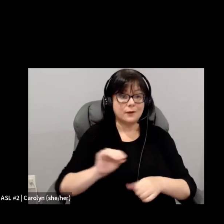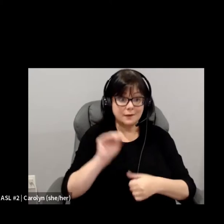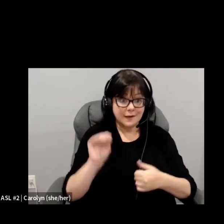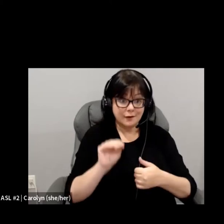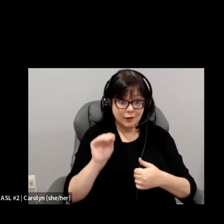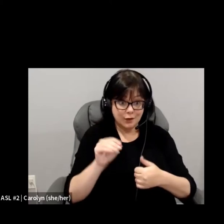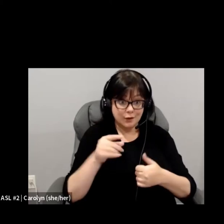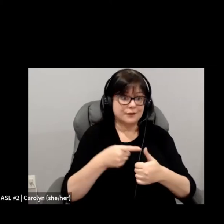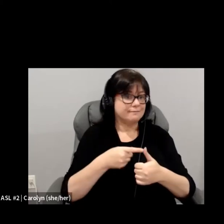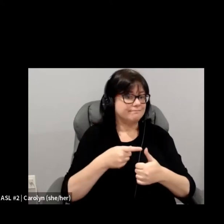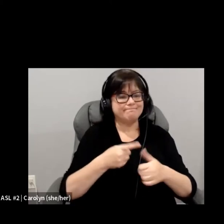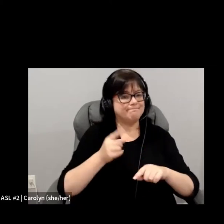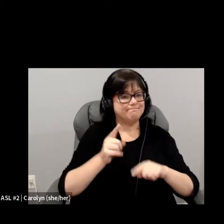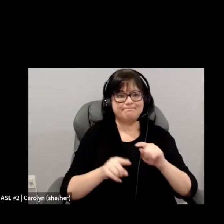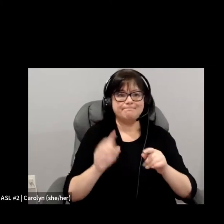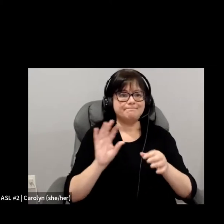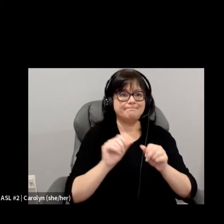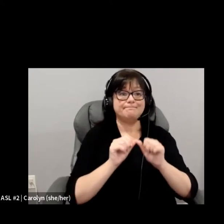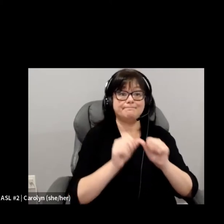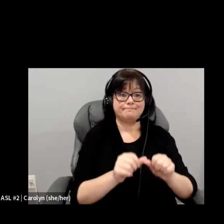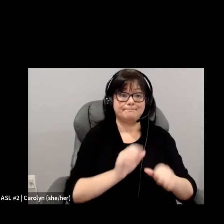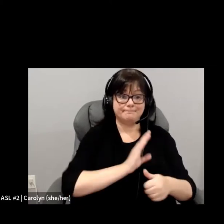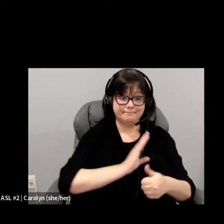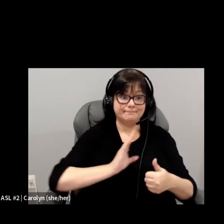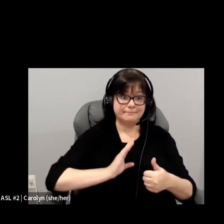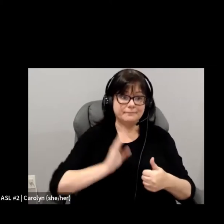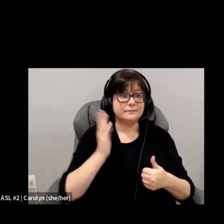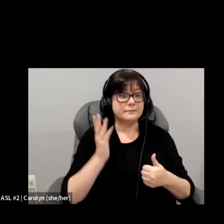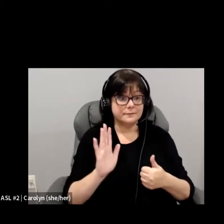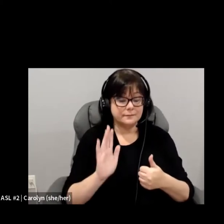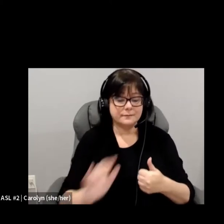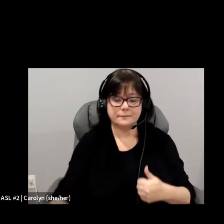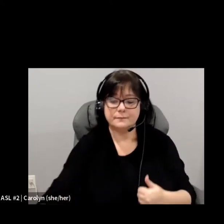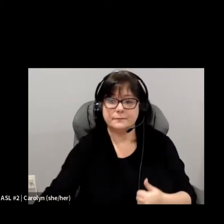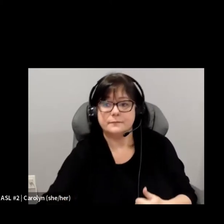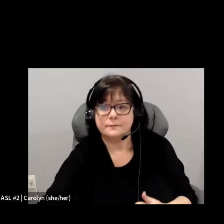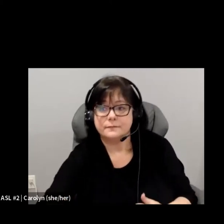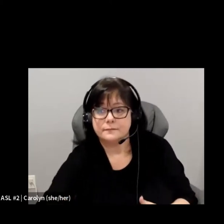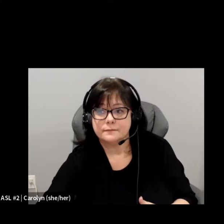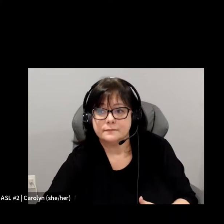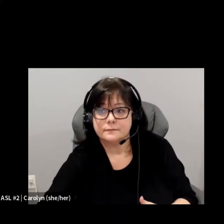OUTSIDE THE PROVINCE WHICH AFFECTED HIS ELIGIBILITY TO SERVE ON THE BOARD.